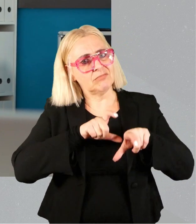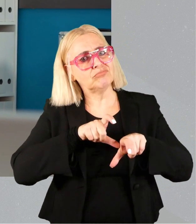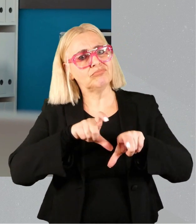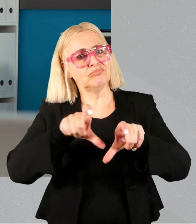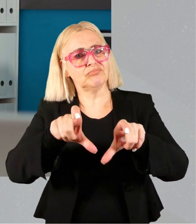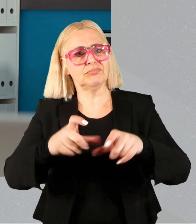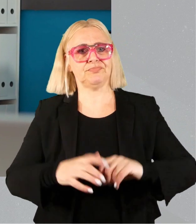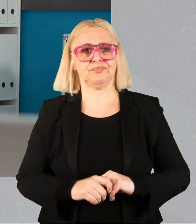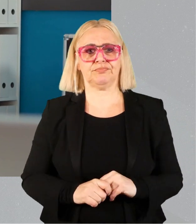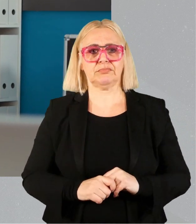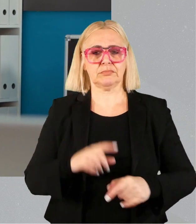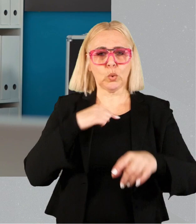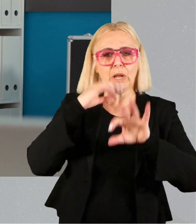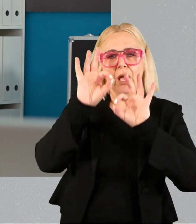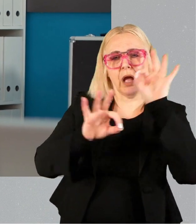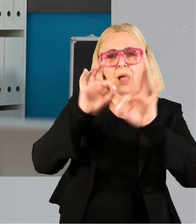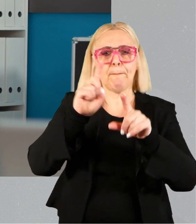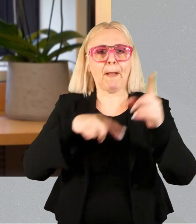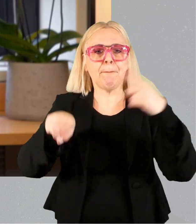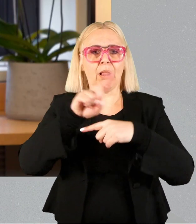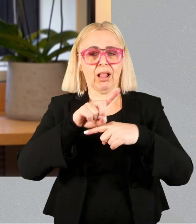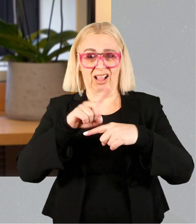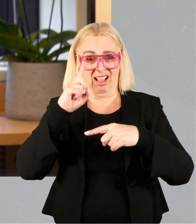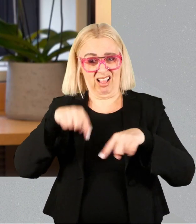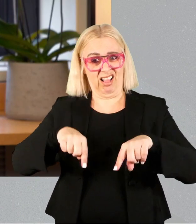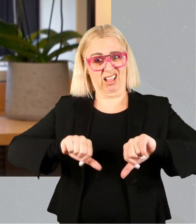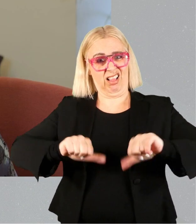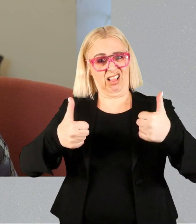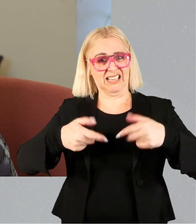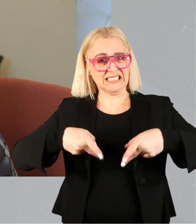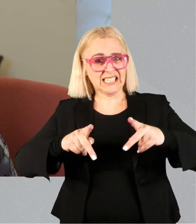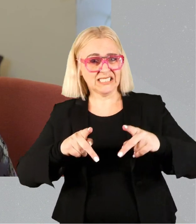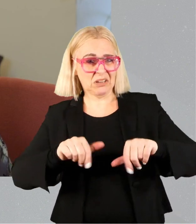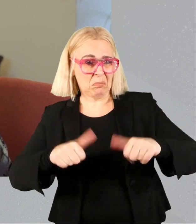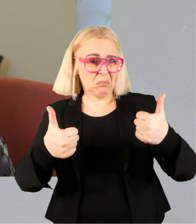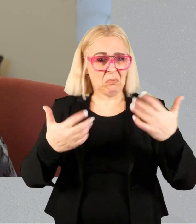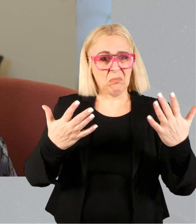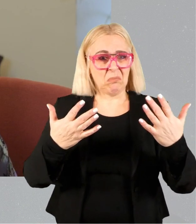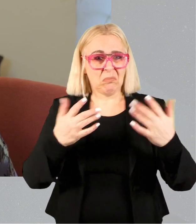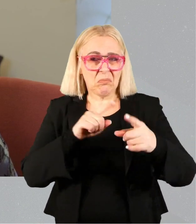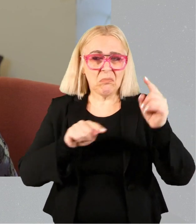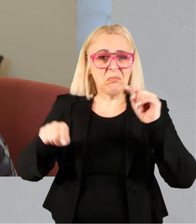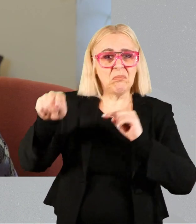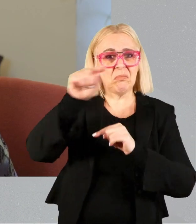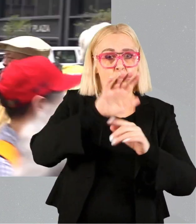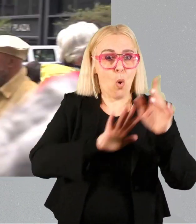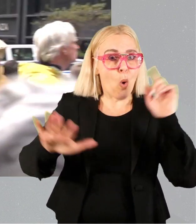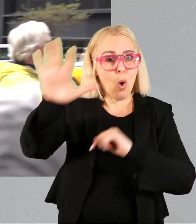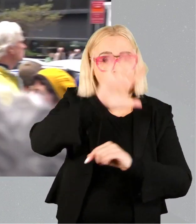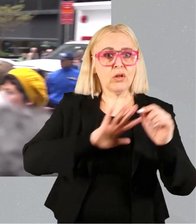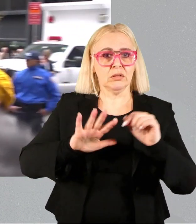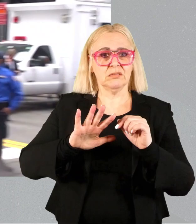When we asked people about whether the system is working well as it is, we're finding that across all countries that about three